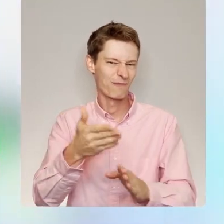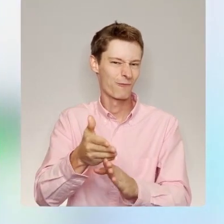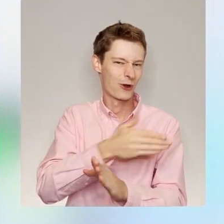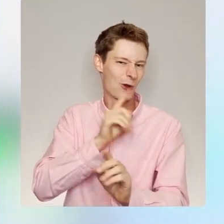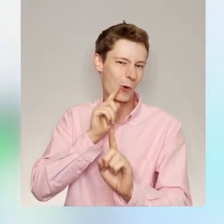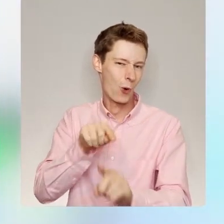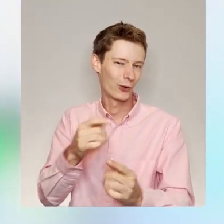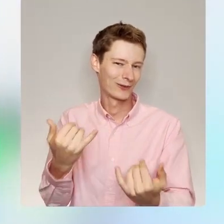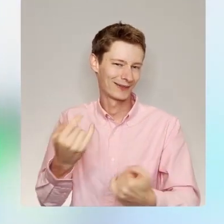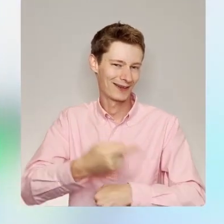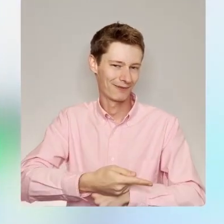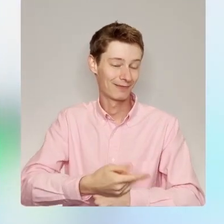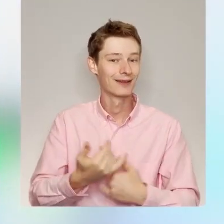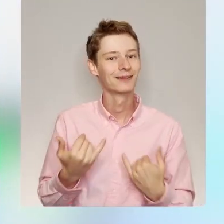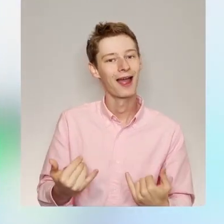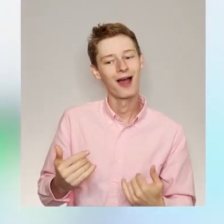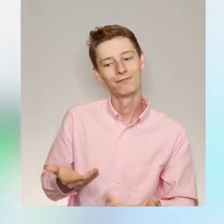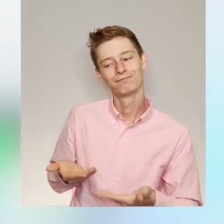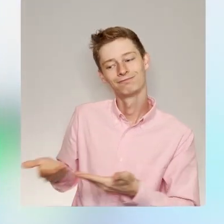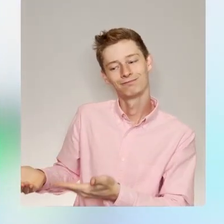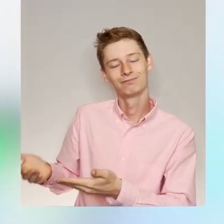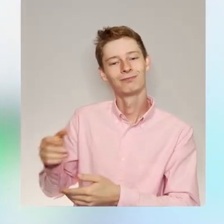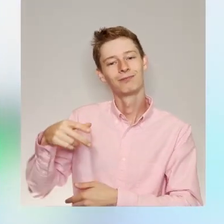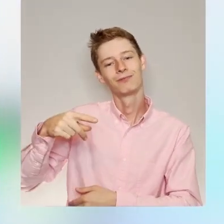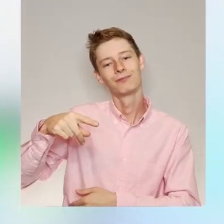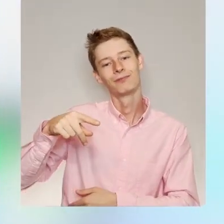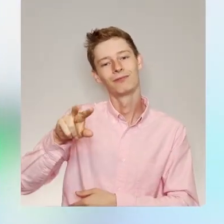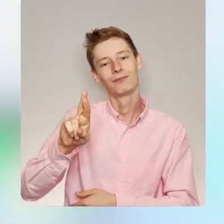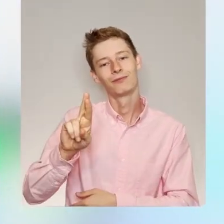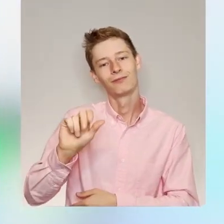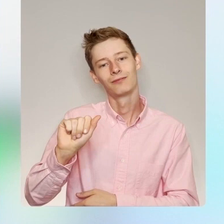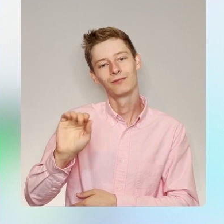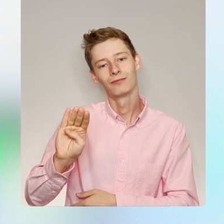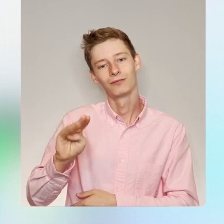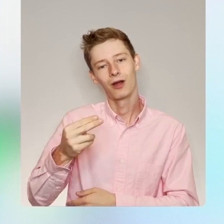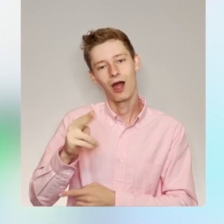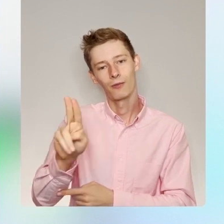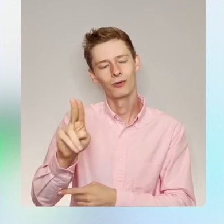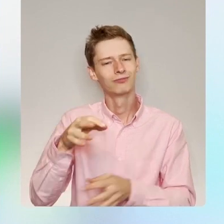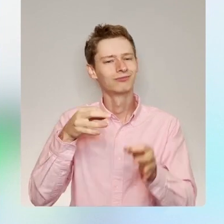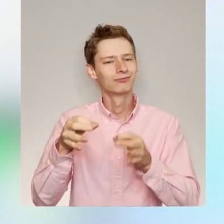Now let me introduce you to Prabhu, here to talk about how developers can use Presence Platform